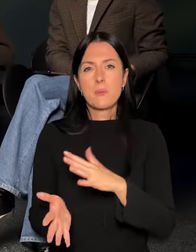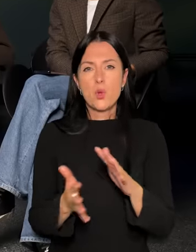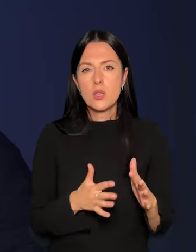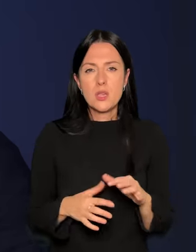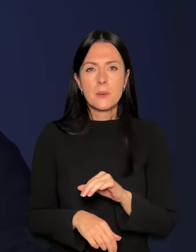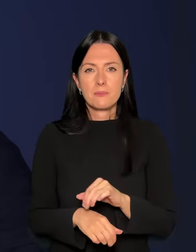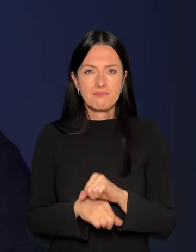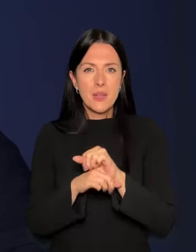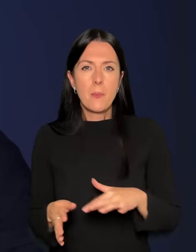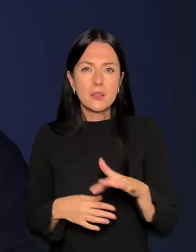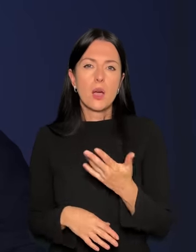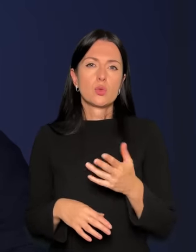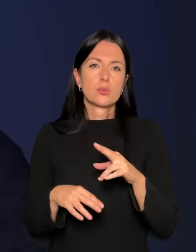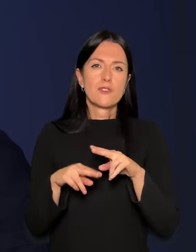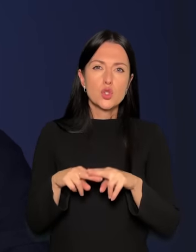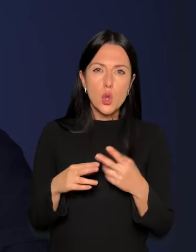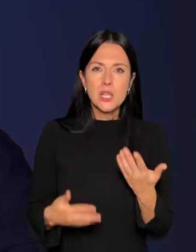both in the capital and in our city - Rivne.